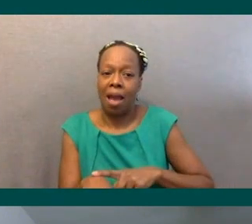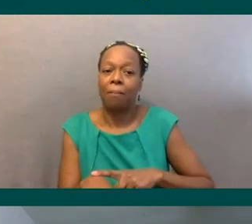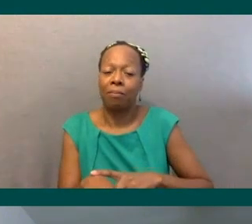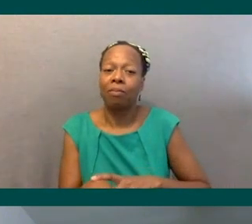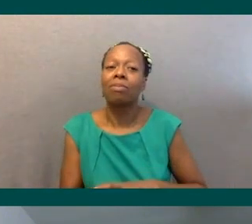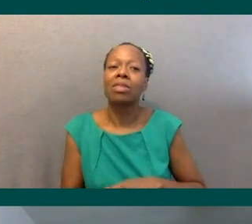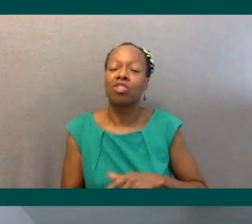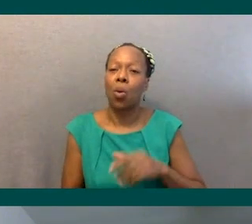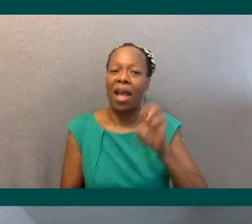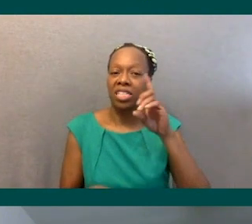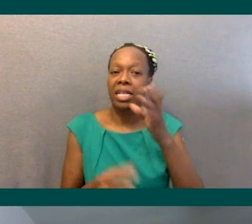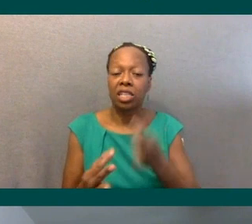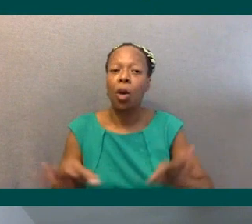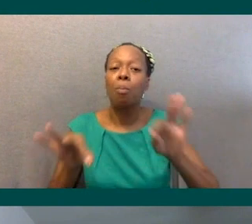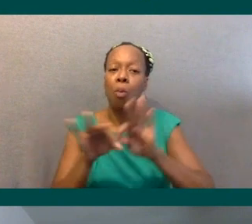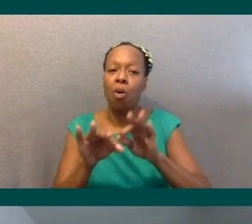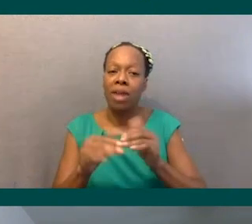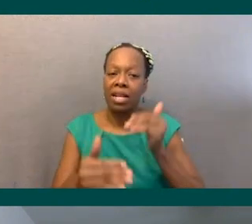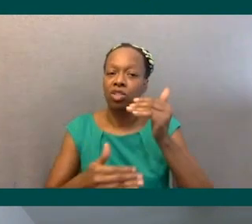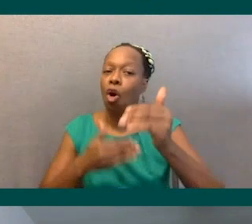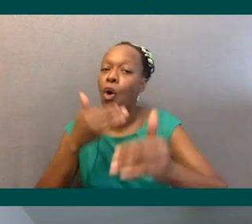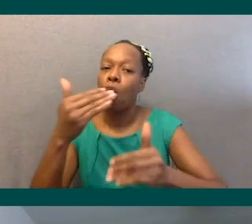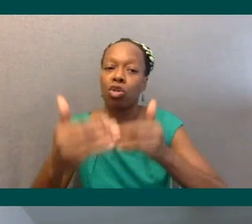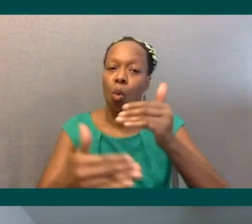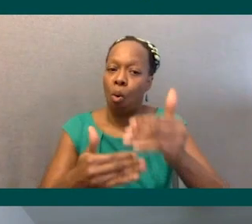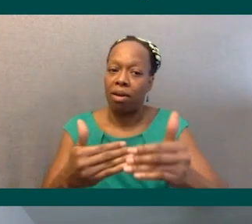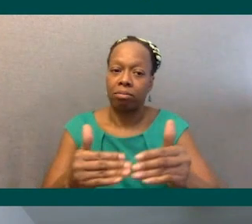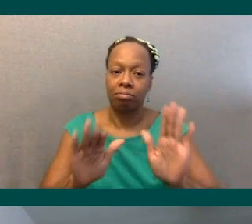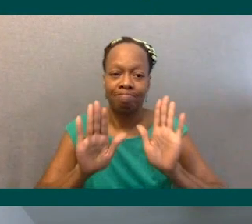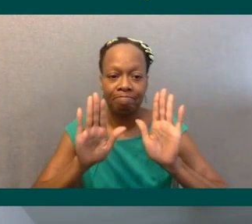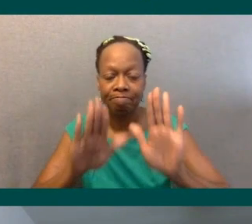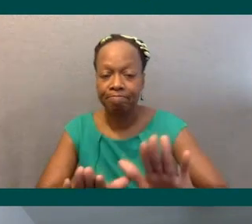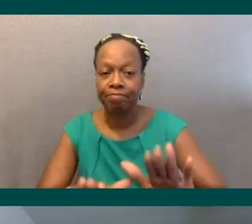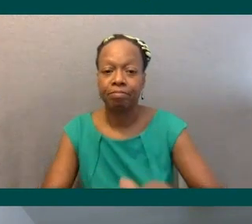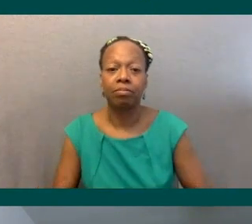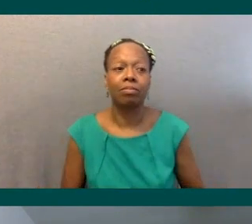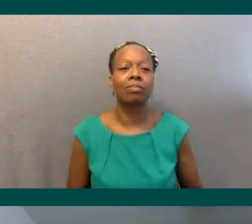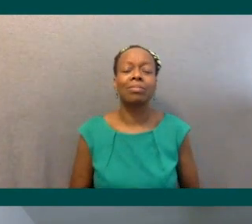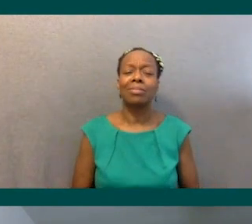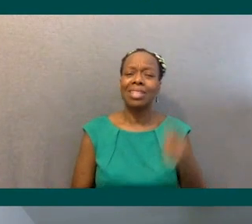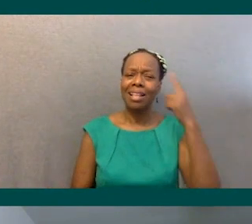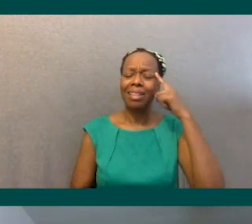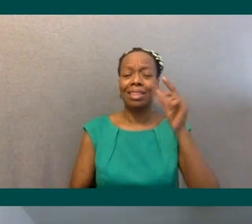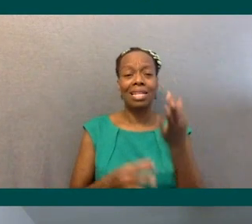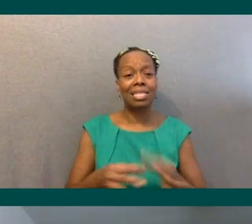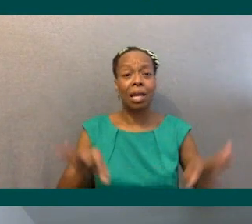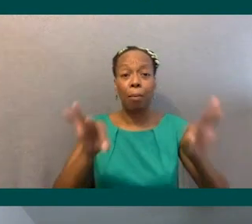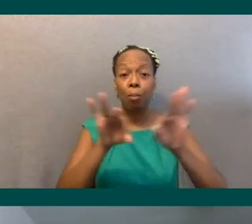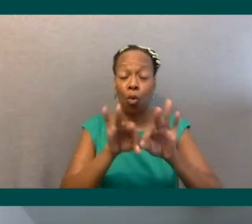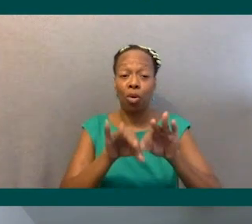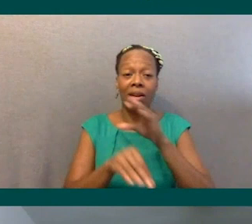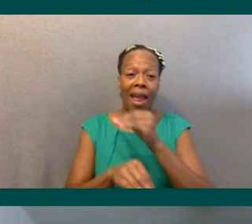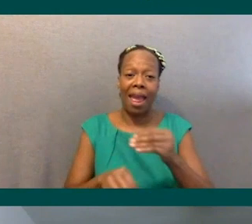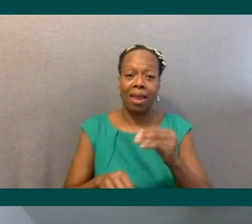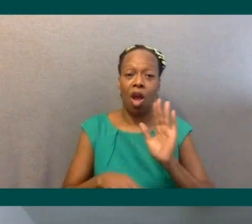I think that is such an important piece, and I feel like all of us have this role of education is so important.